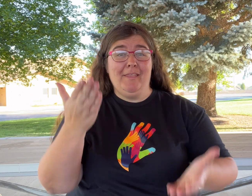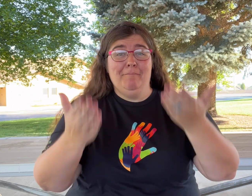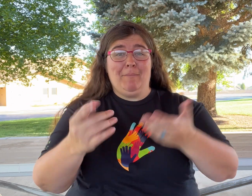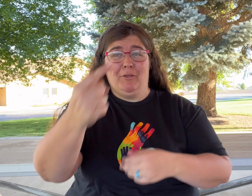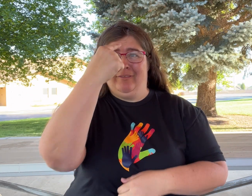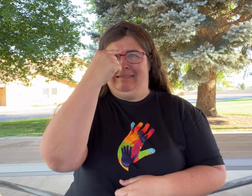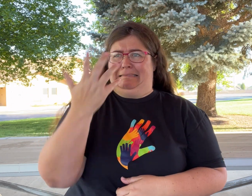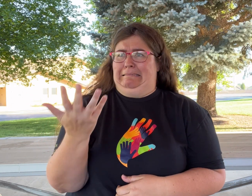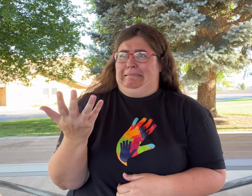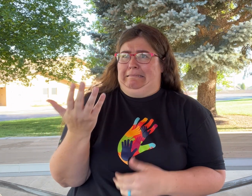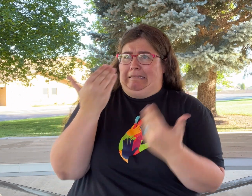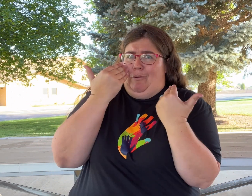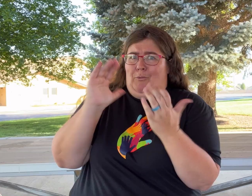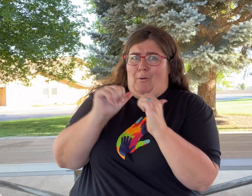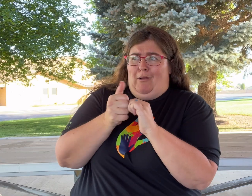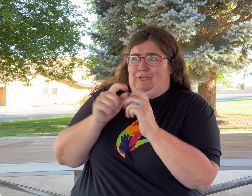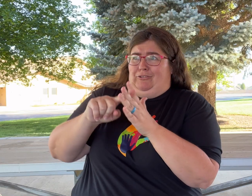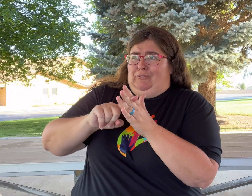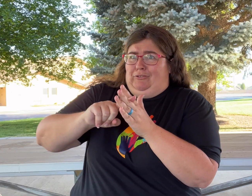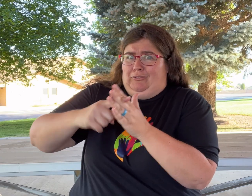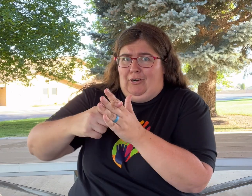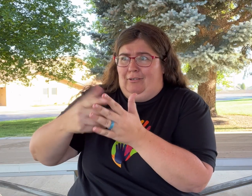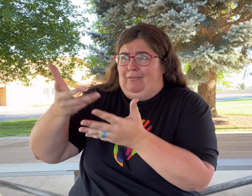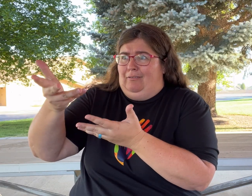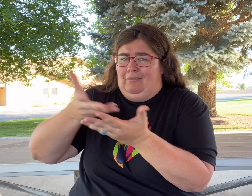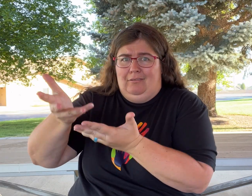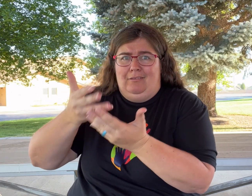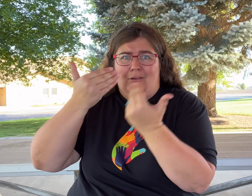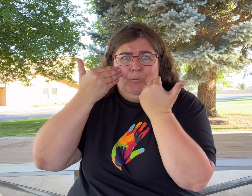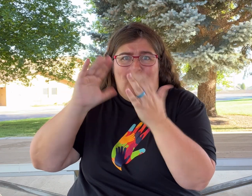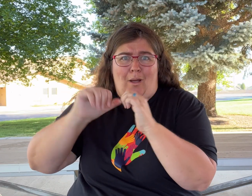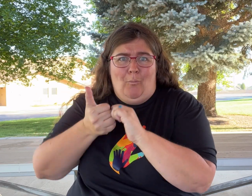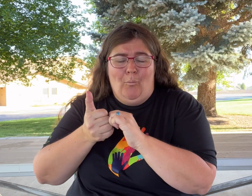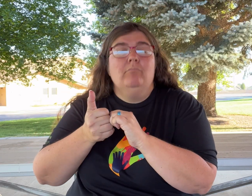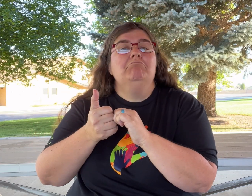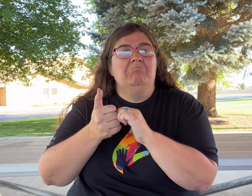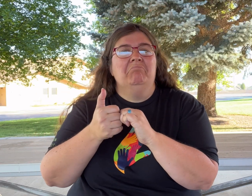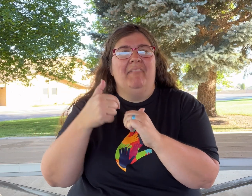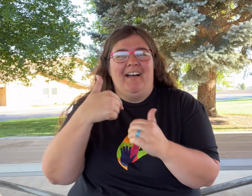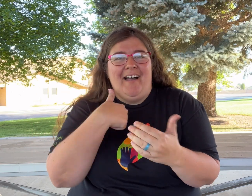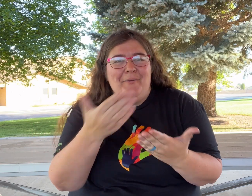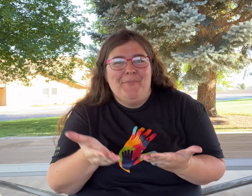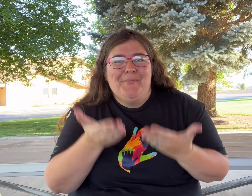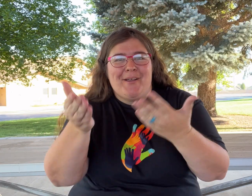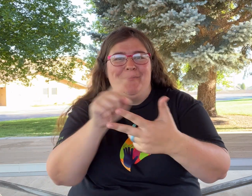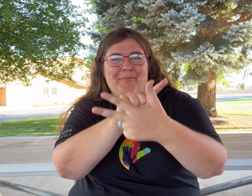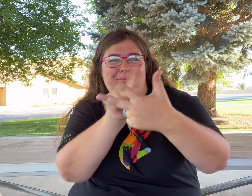maybe you're thinking, "I don't know how to do it. How do I start acting it out?" I recommend three